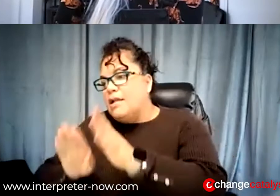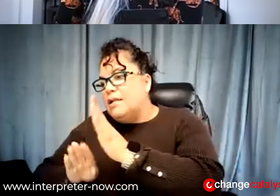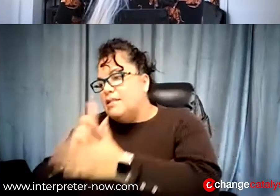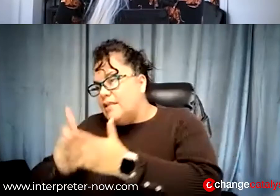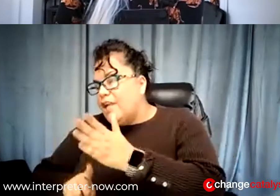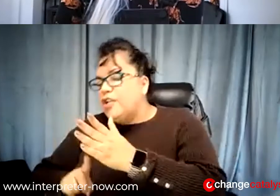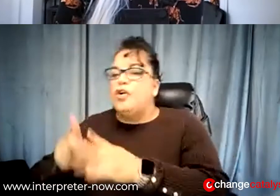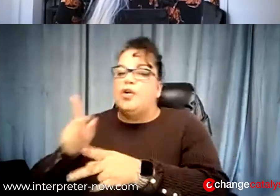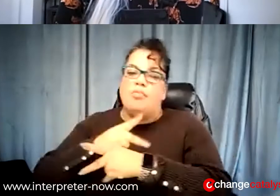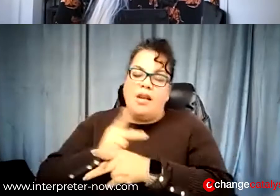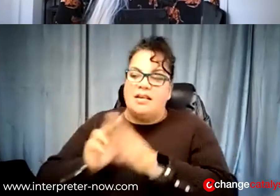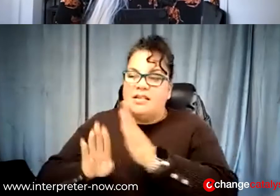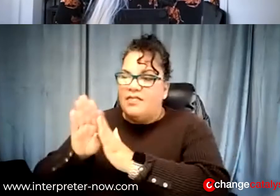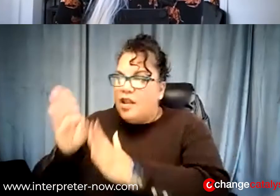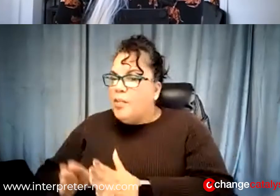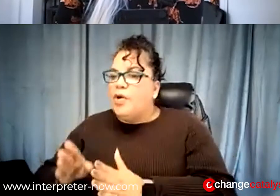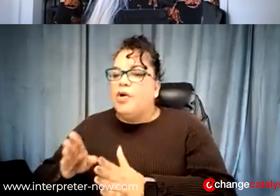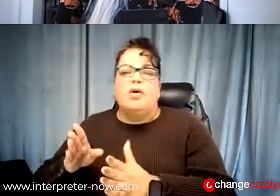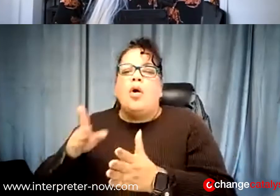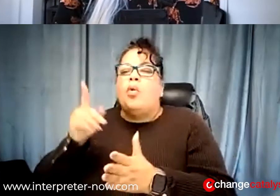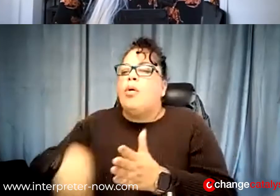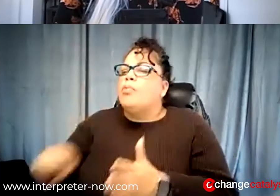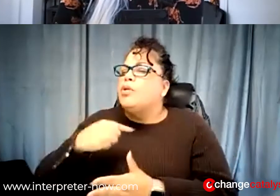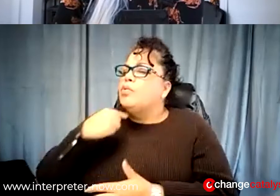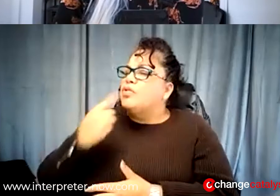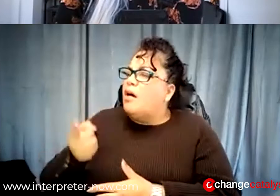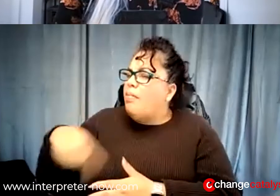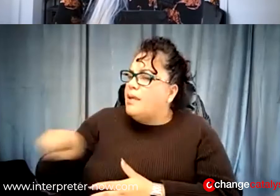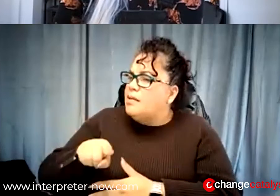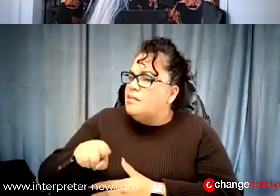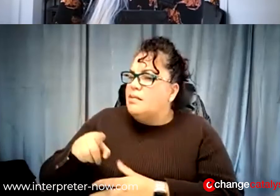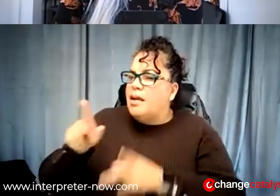What would you say to them as they're just starting to build so that they really are